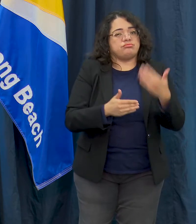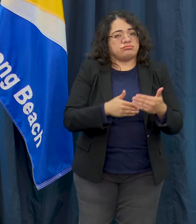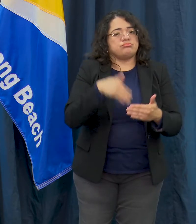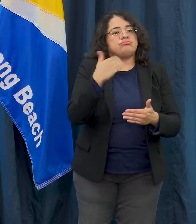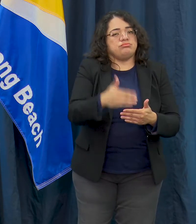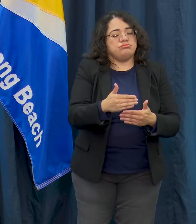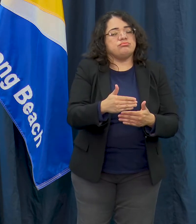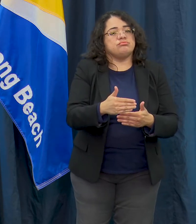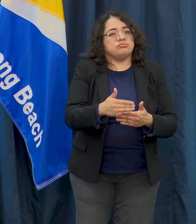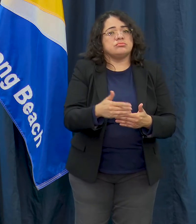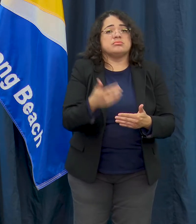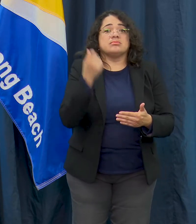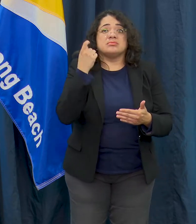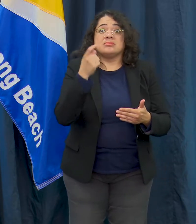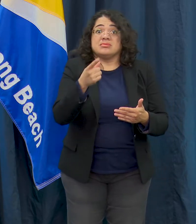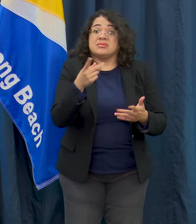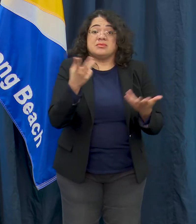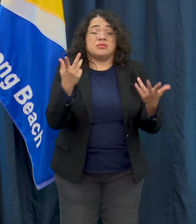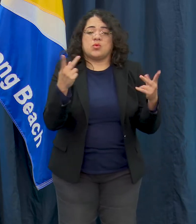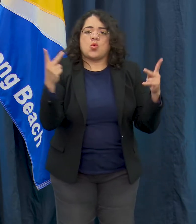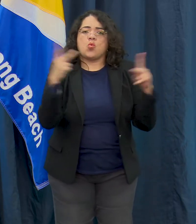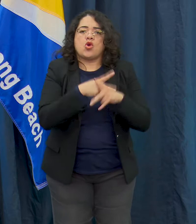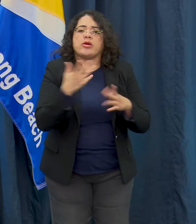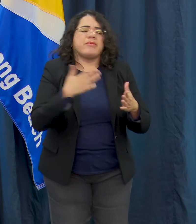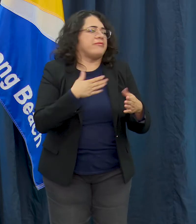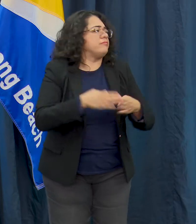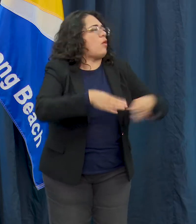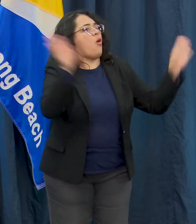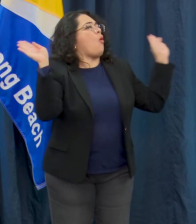open up too fast, you stop, and you've got to go backwards